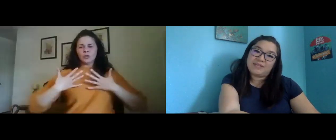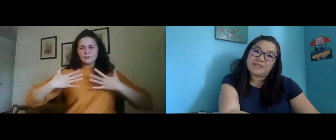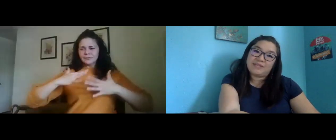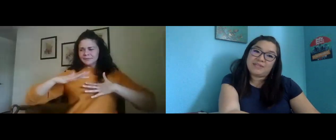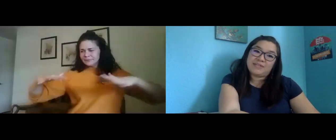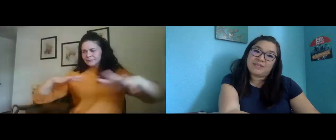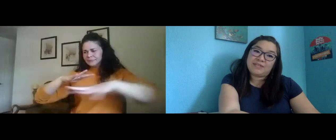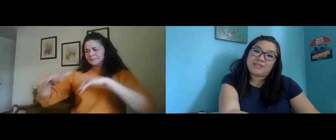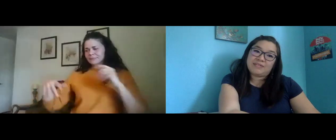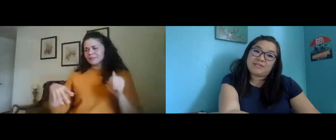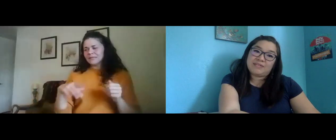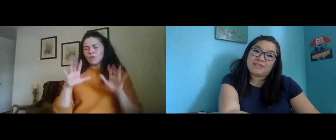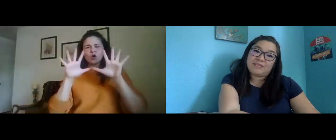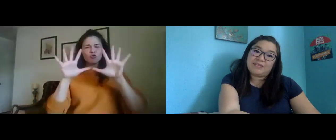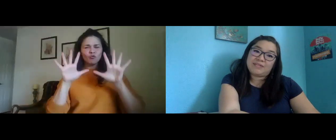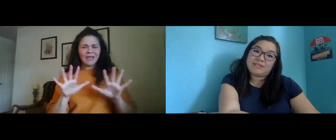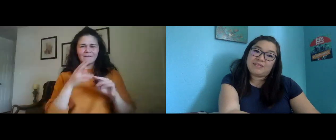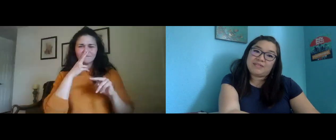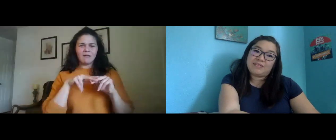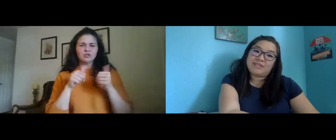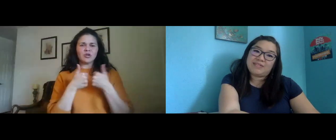our camaraderie to make sure that the script becomes authentic and alive on the stage.